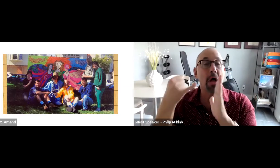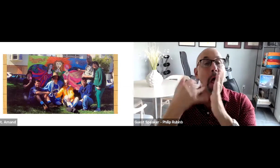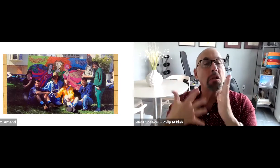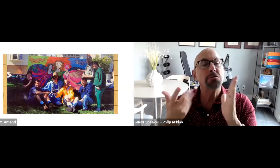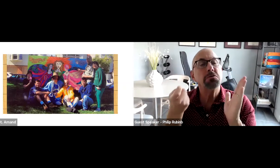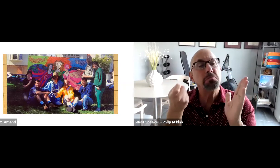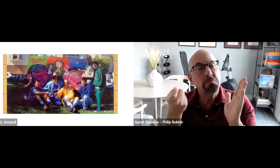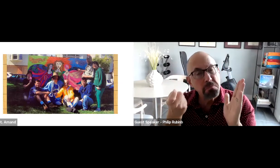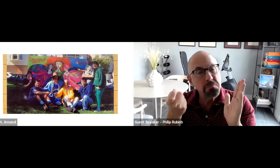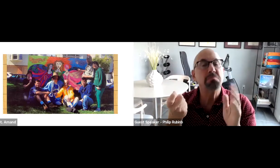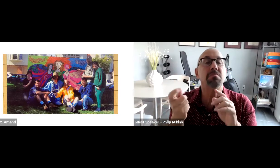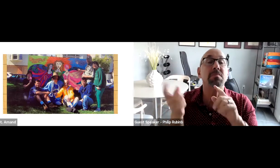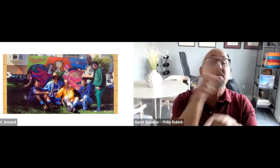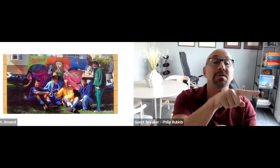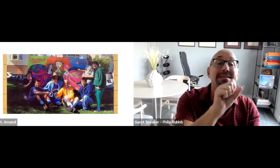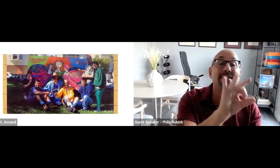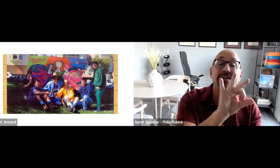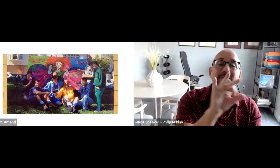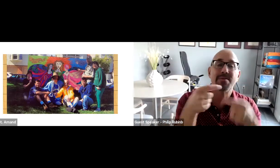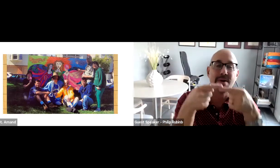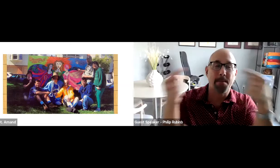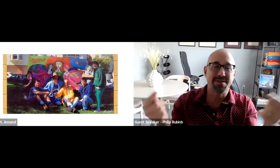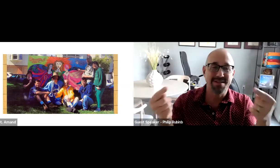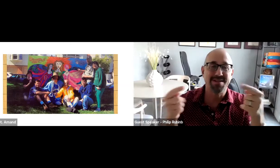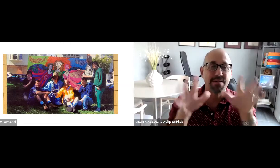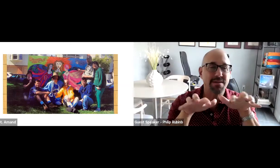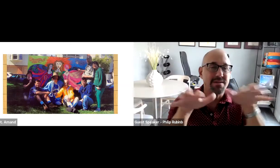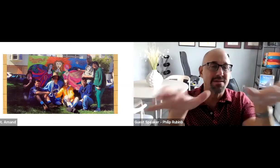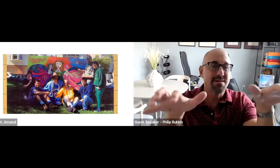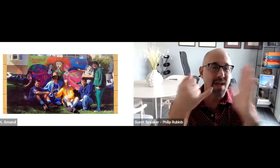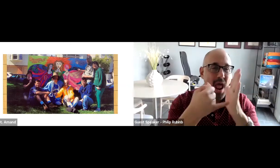but in...